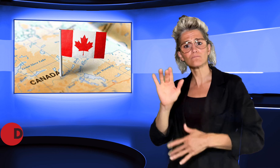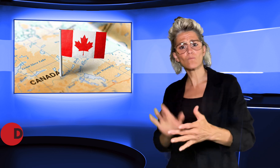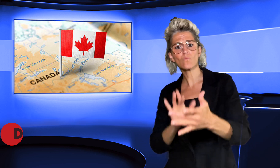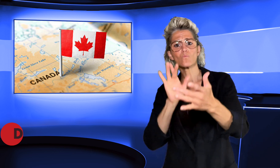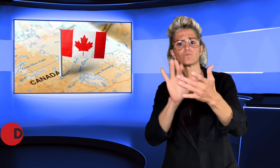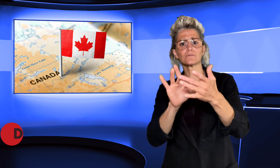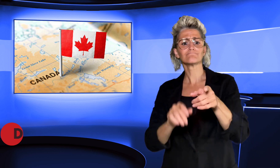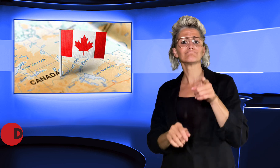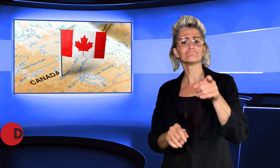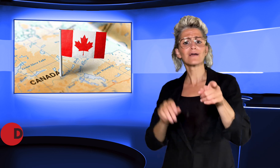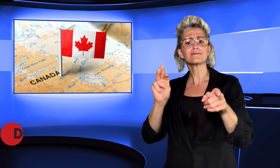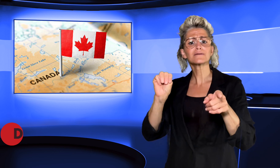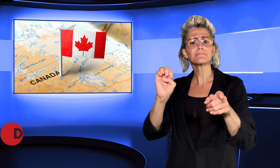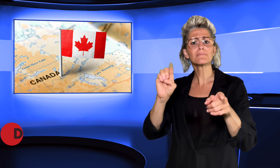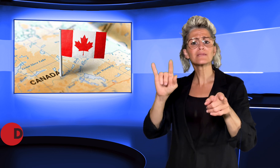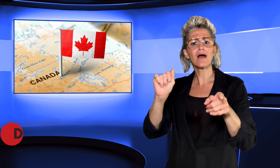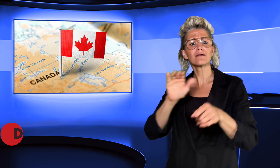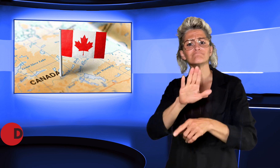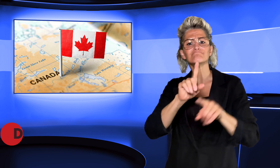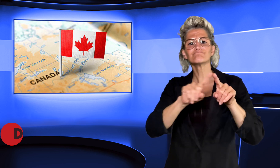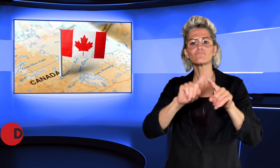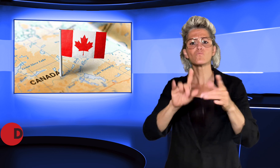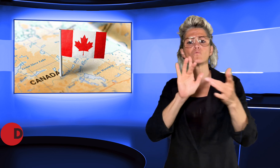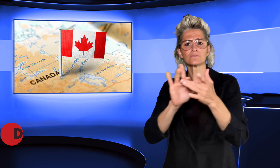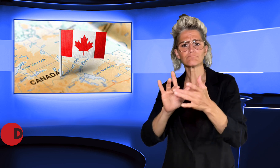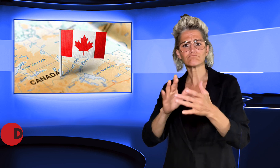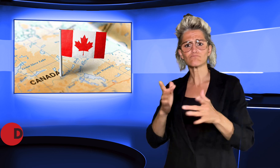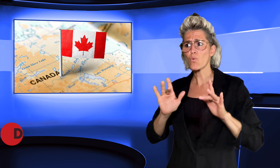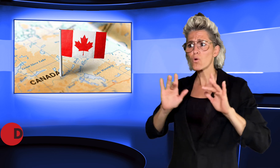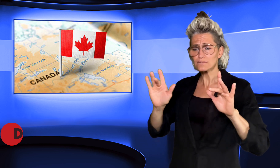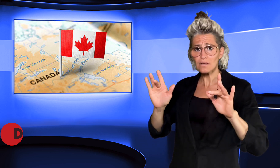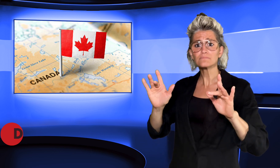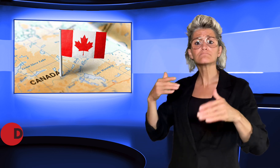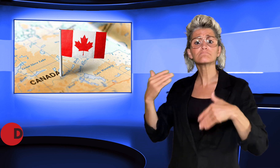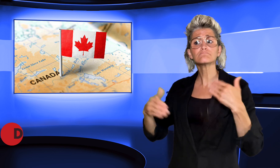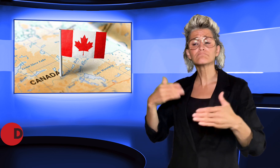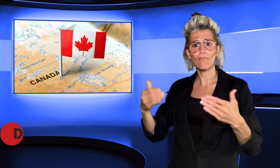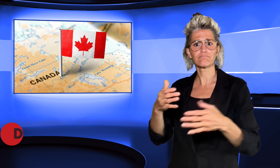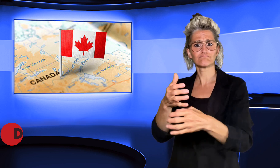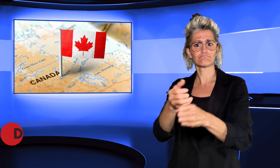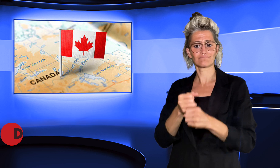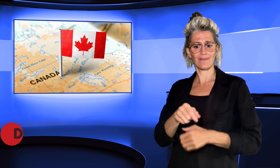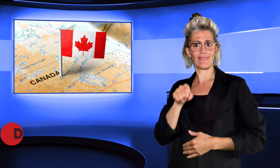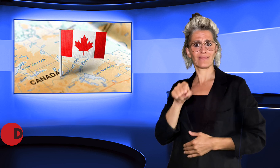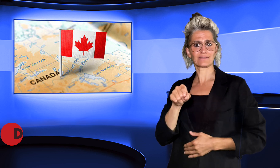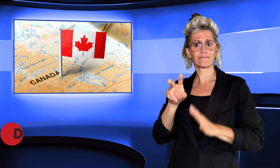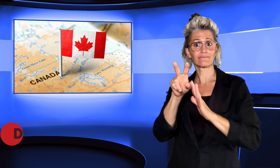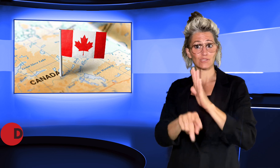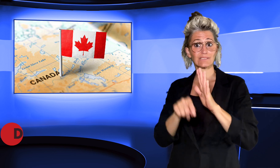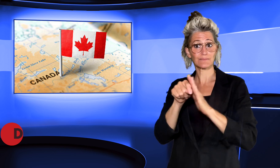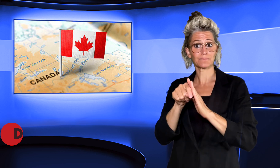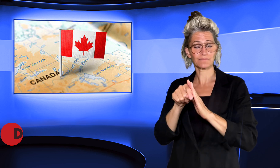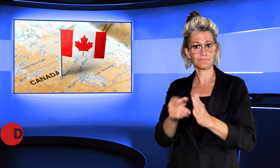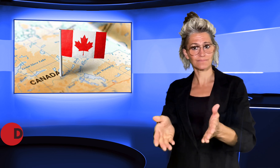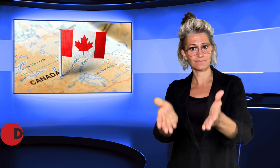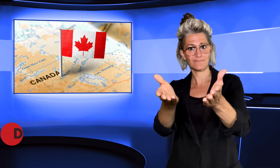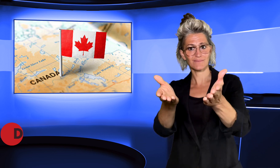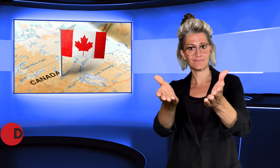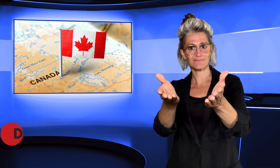media contacts and eventually got this video: